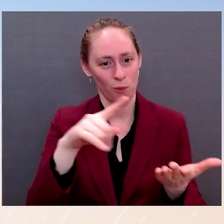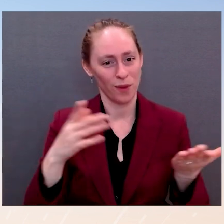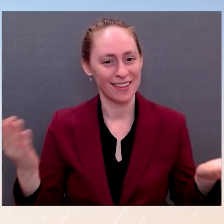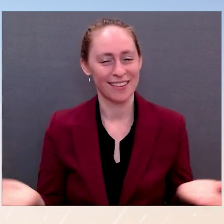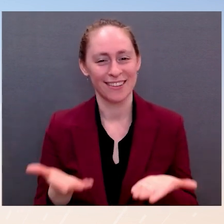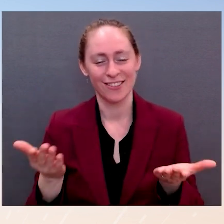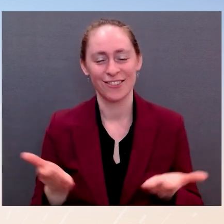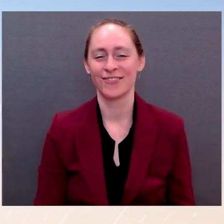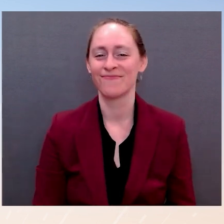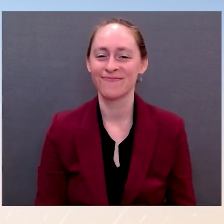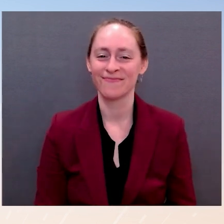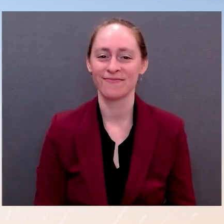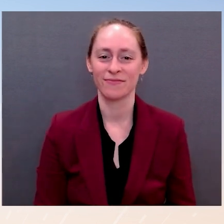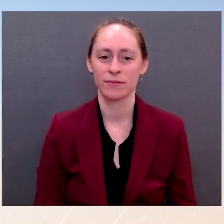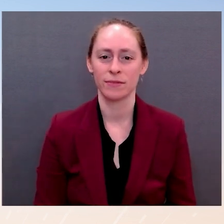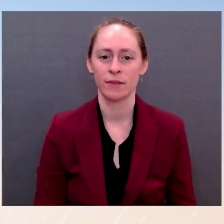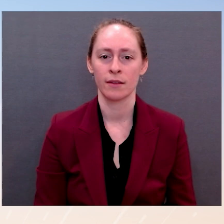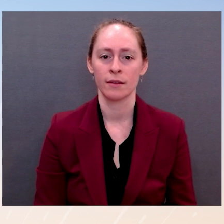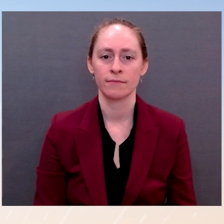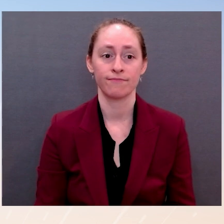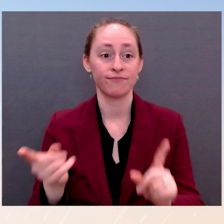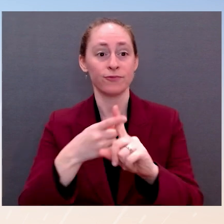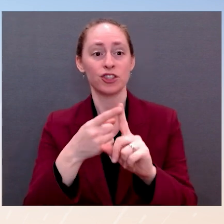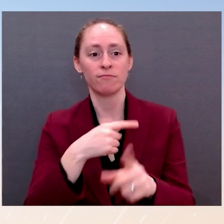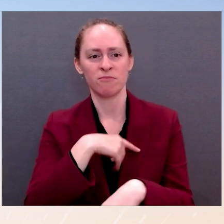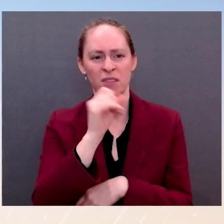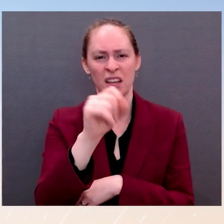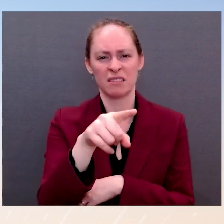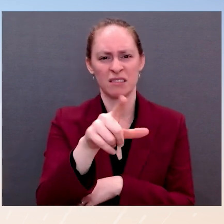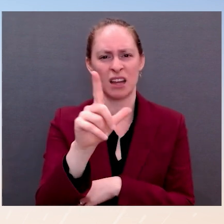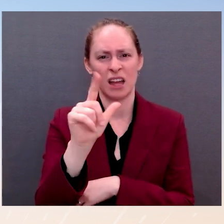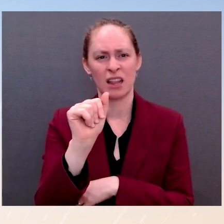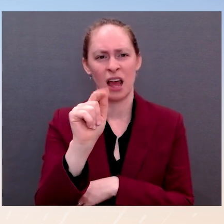So let's start with you, Latoya. Give us a little landscape